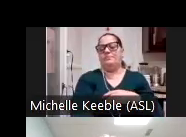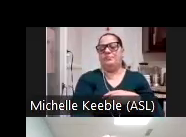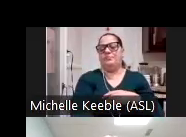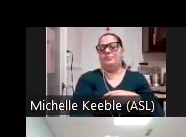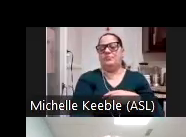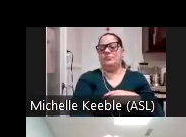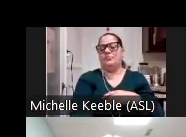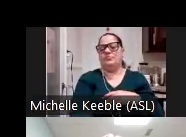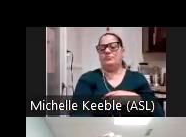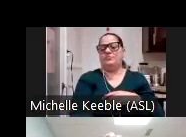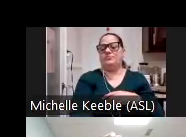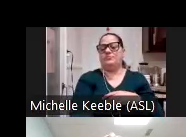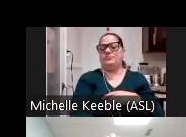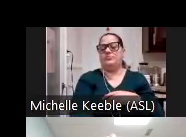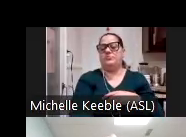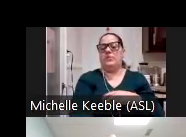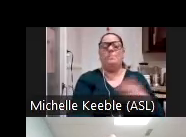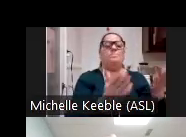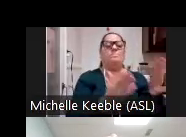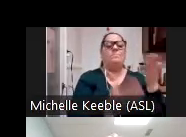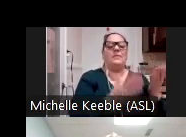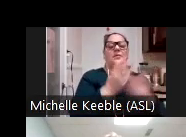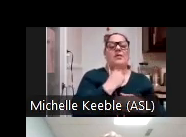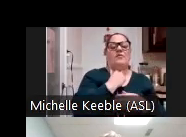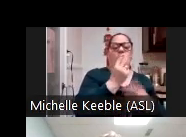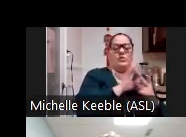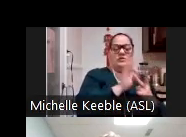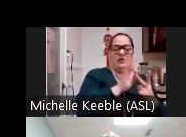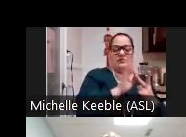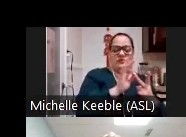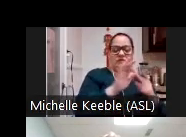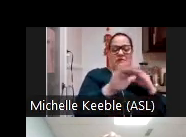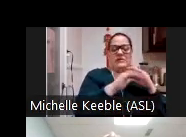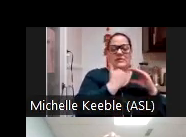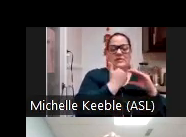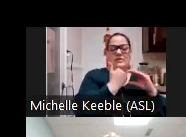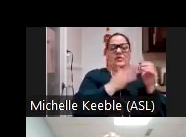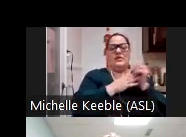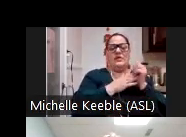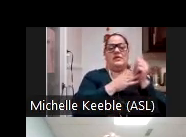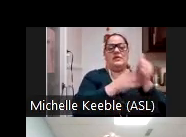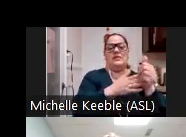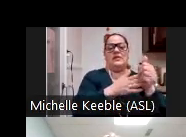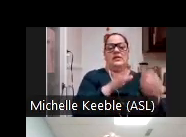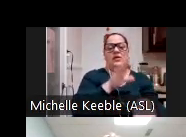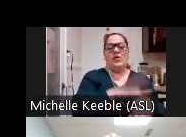request a voice option during the presentation, you can email us at LeadOn with capital L, O,